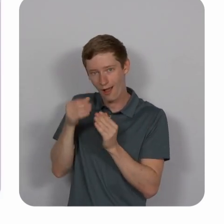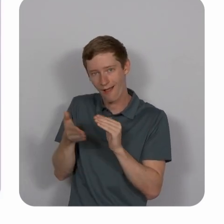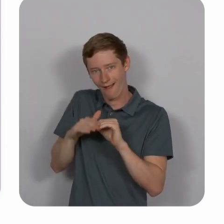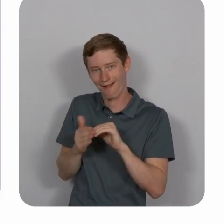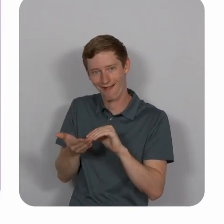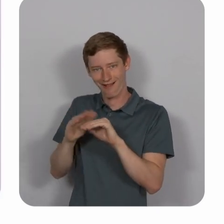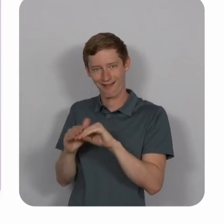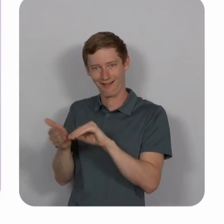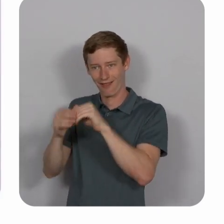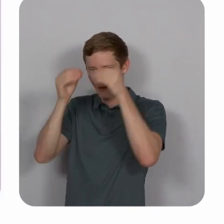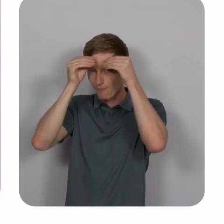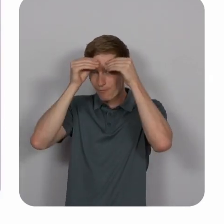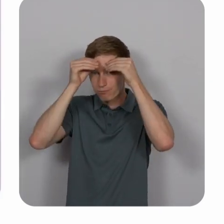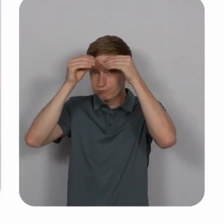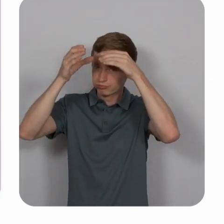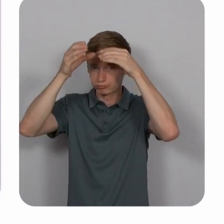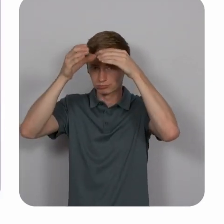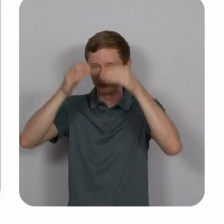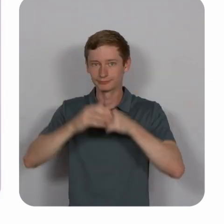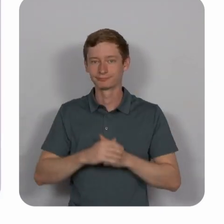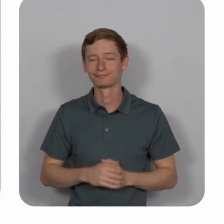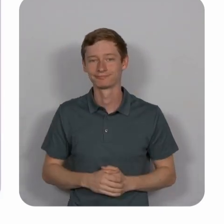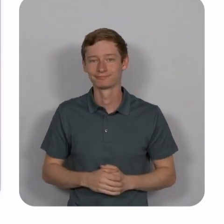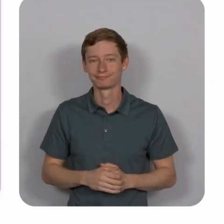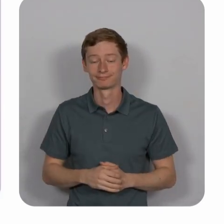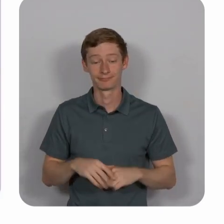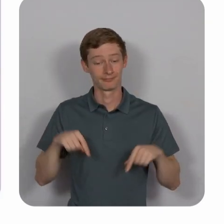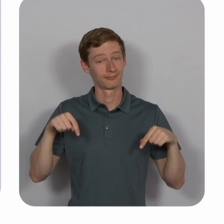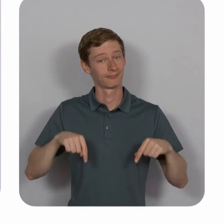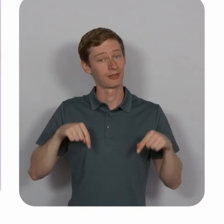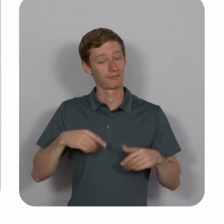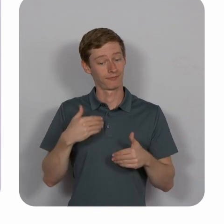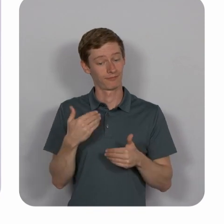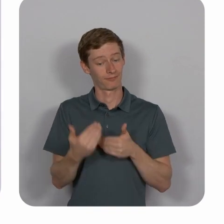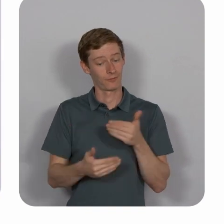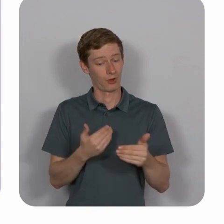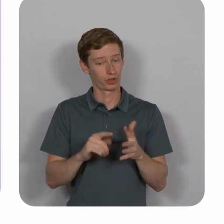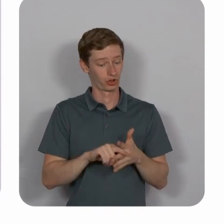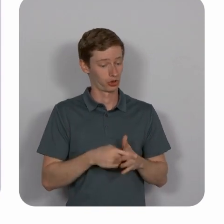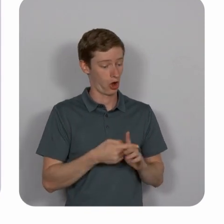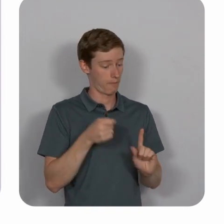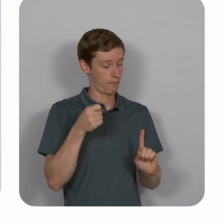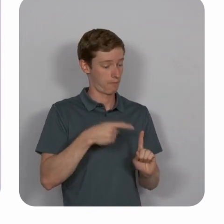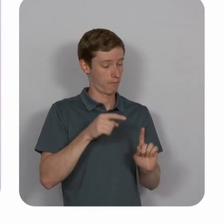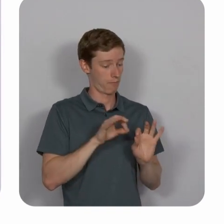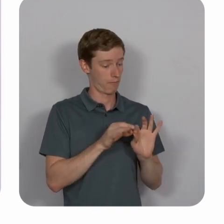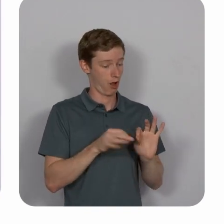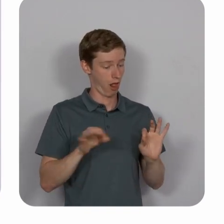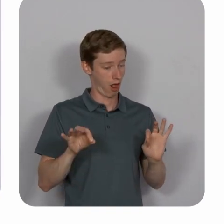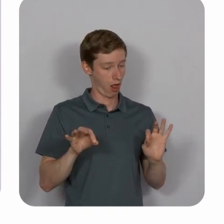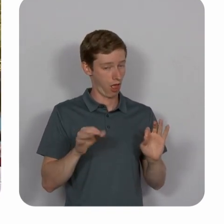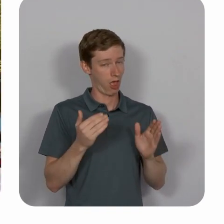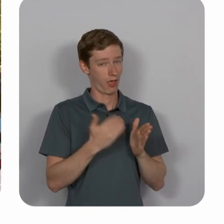This process, from prompts to models resulted in Lorena